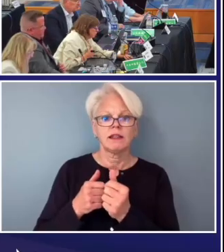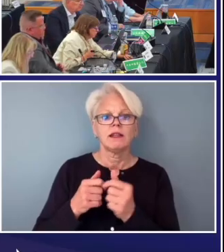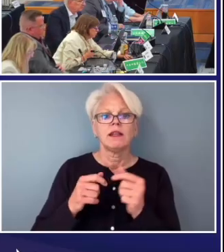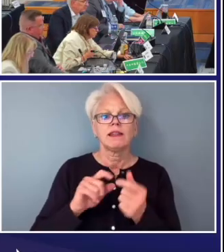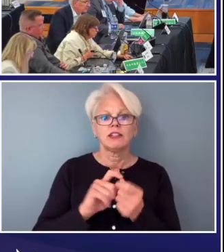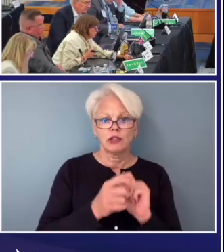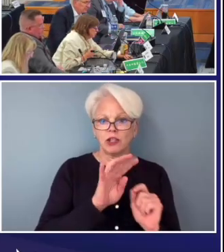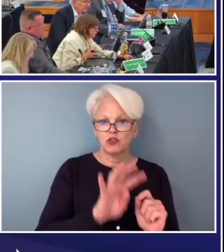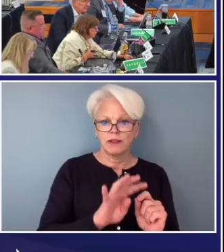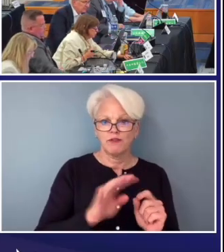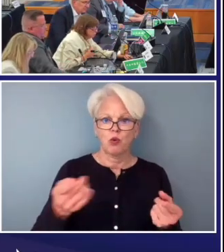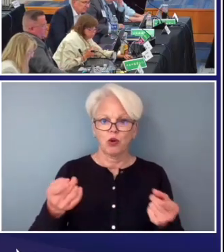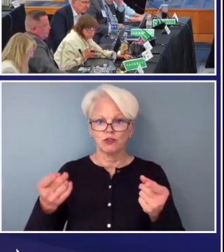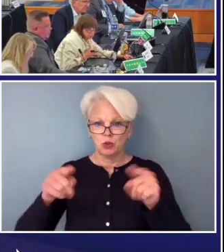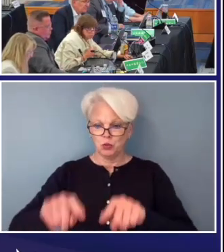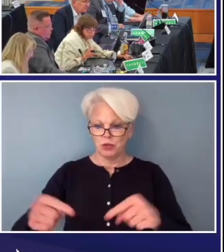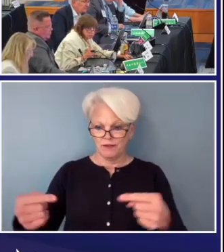Yeah, so they're gonna look at that.